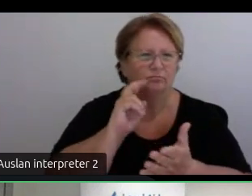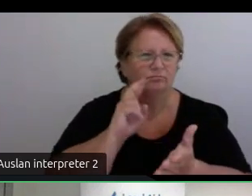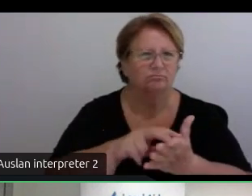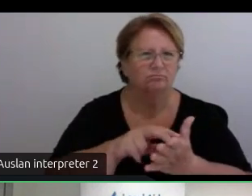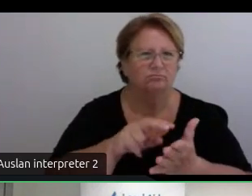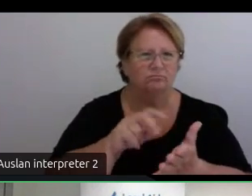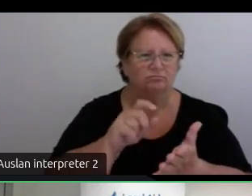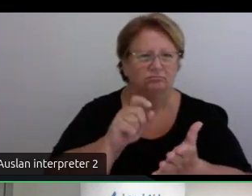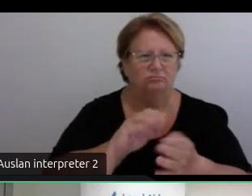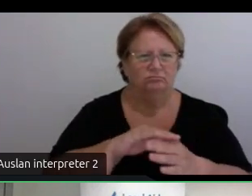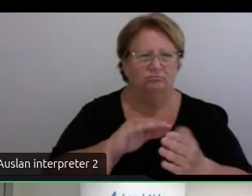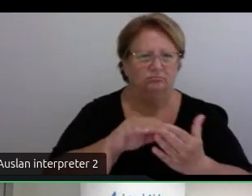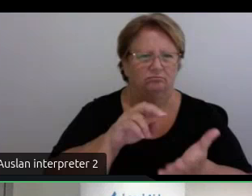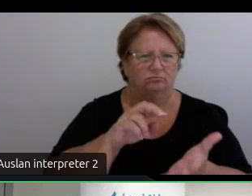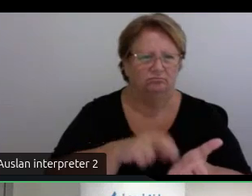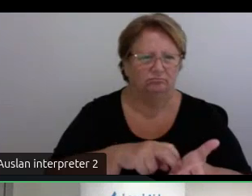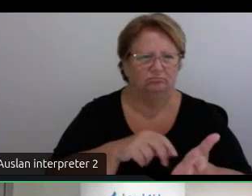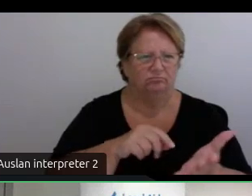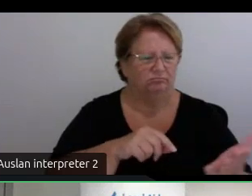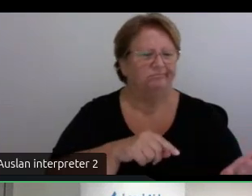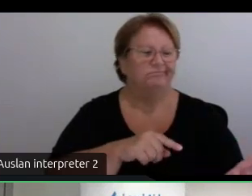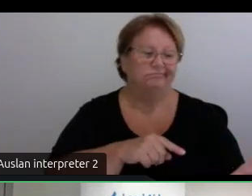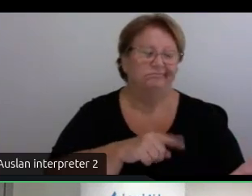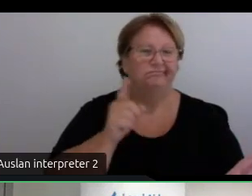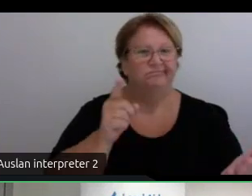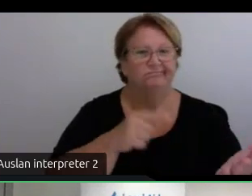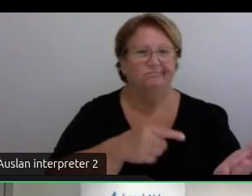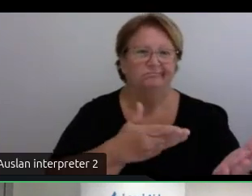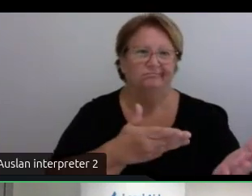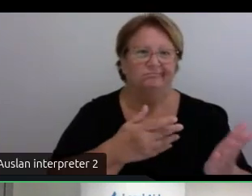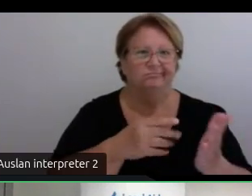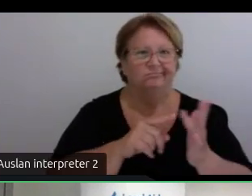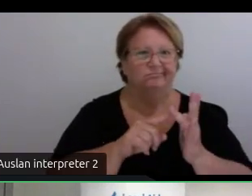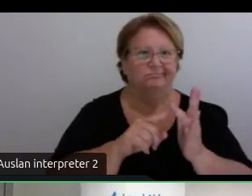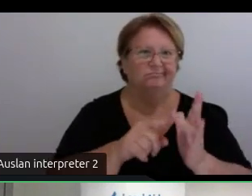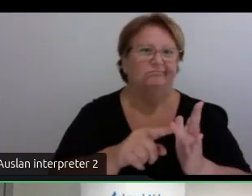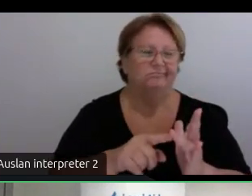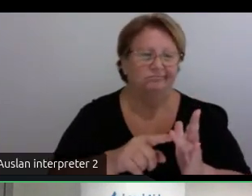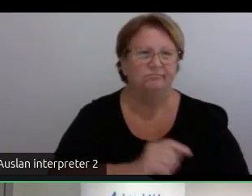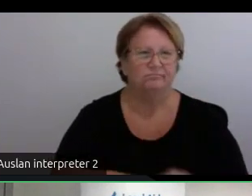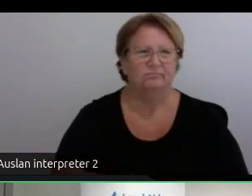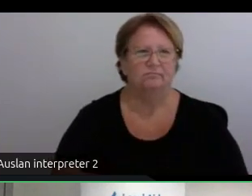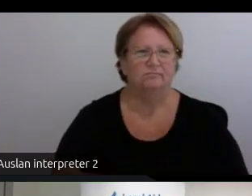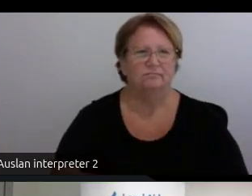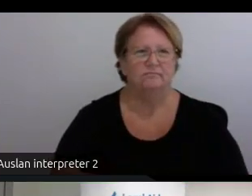a signature on a contract and find that this is a liquidated debt that you owe and and sadly we have